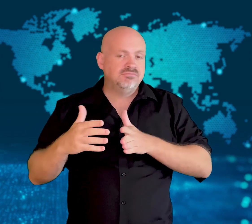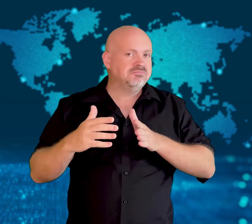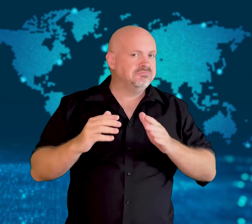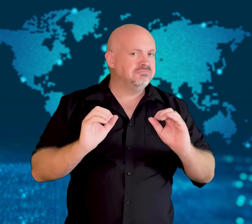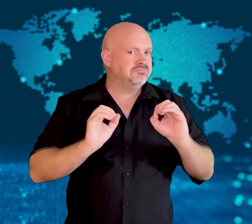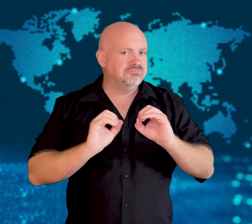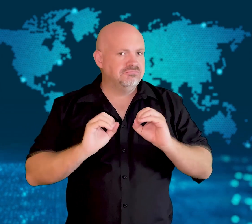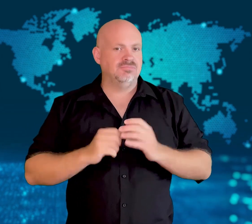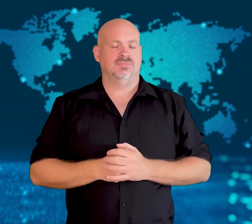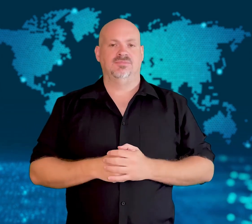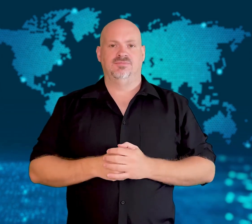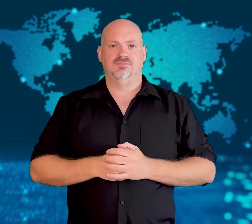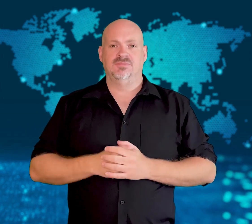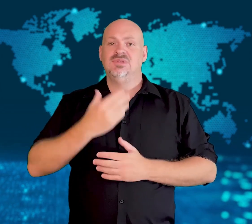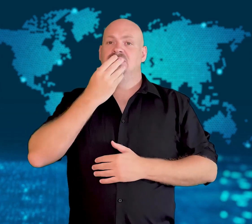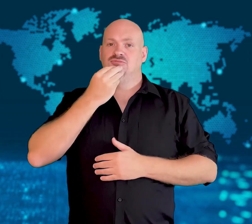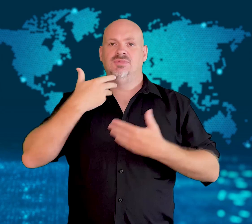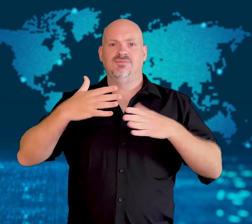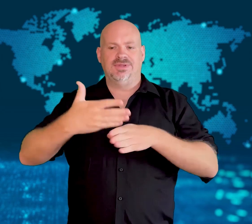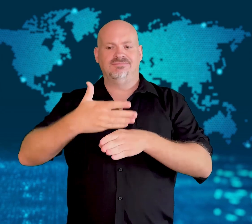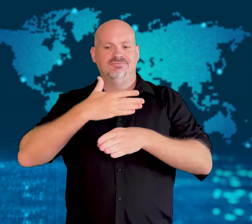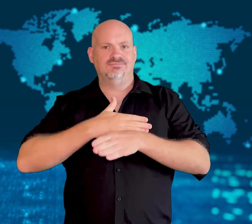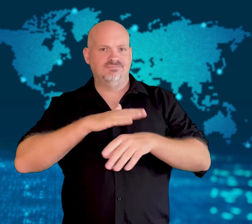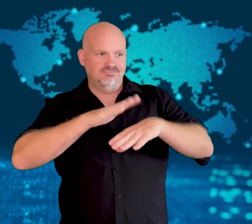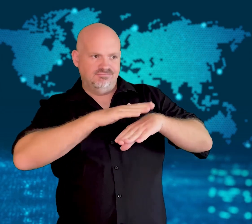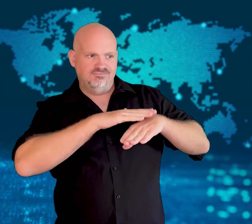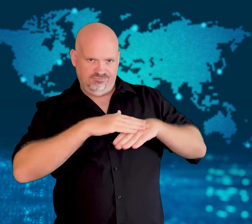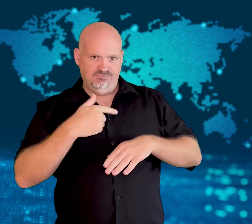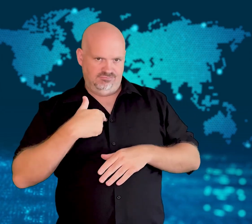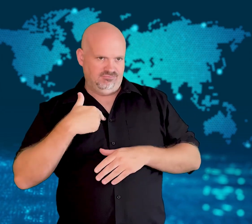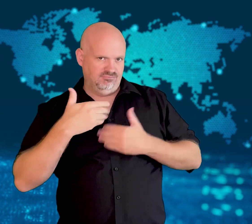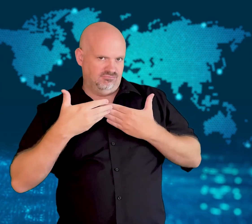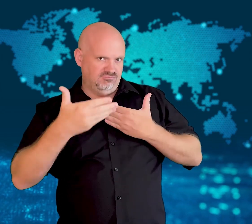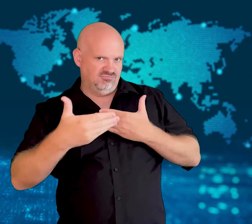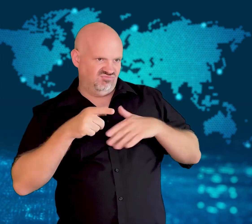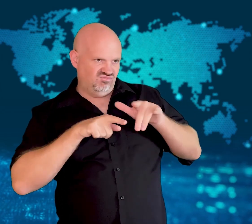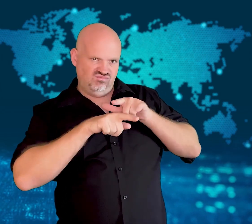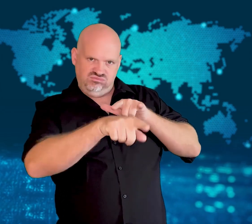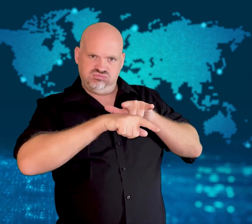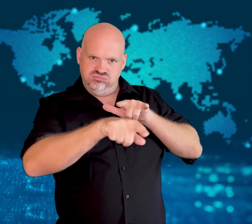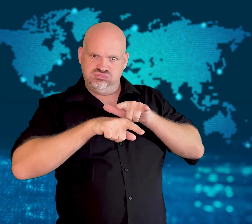Israel had warned residents of the strikes before they took place.